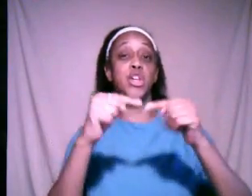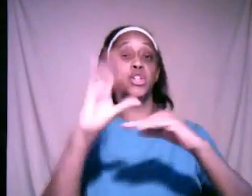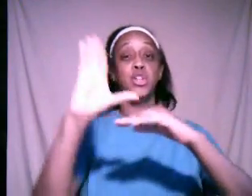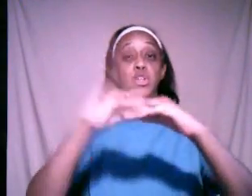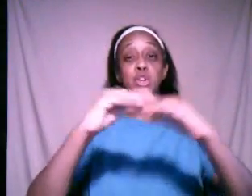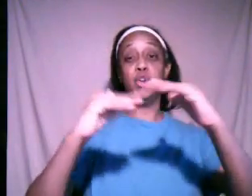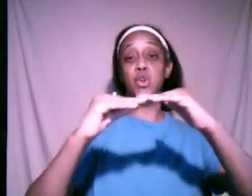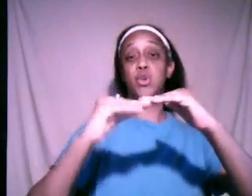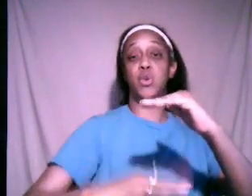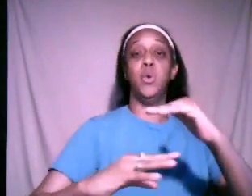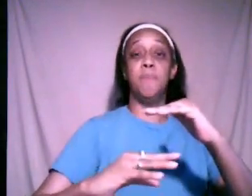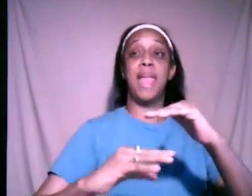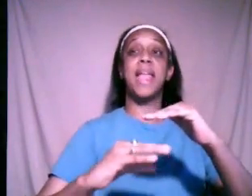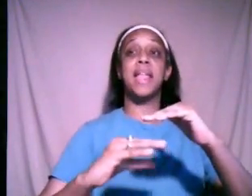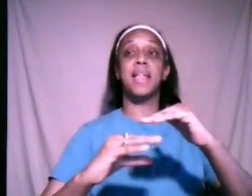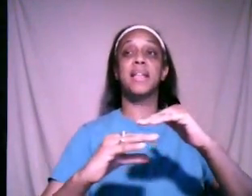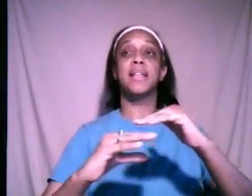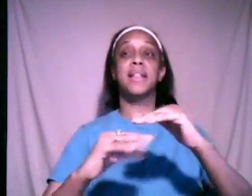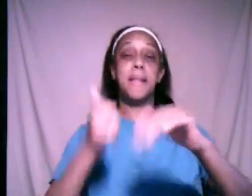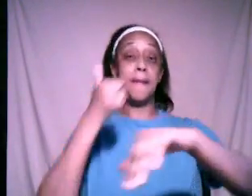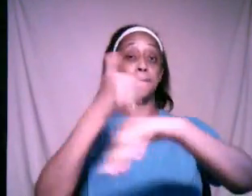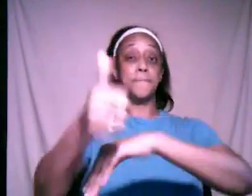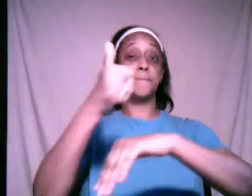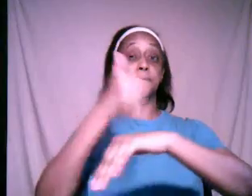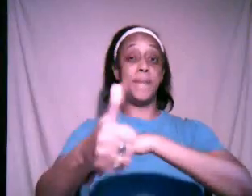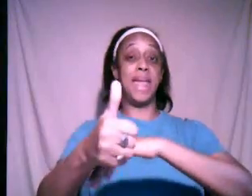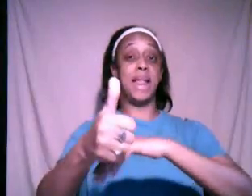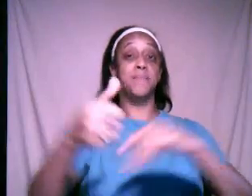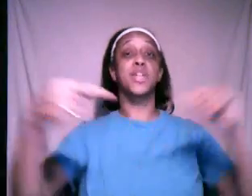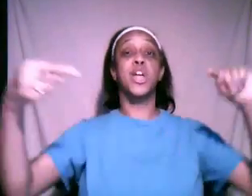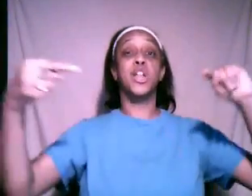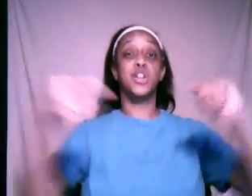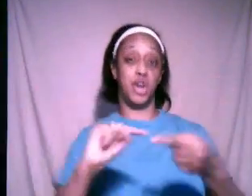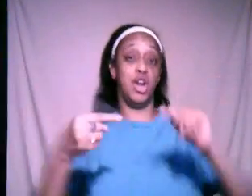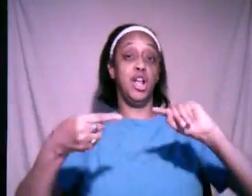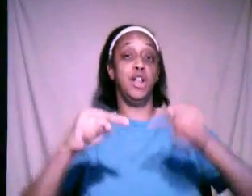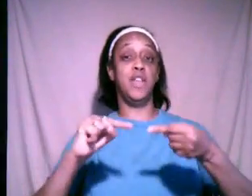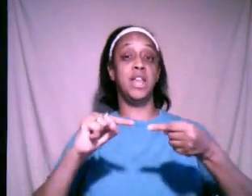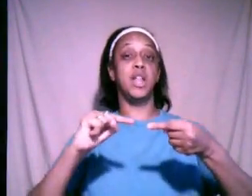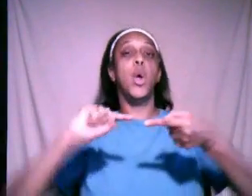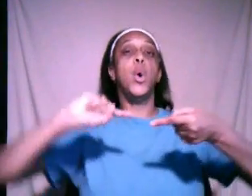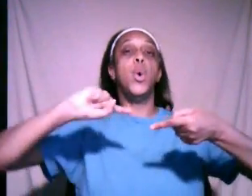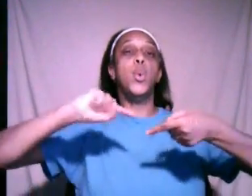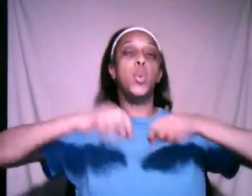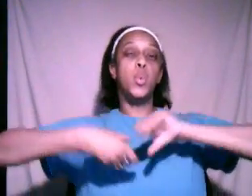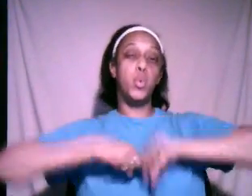humiliate, blame, injure, or